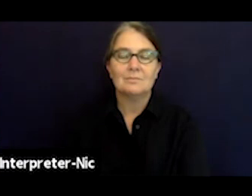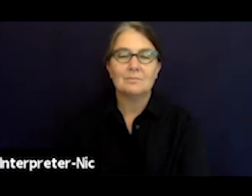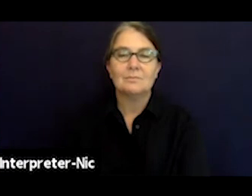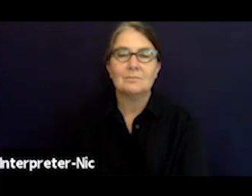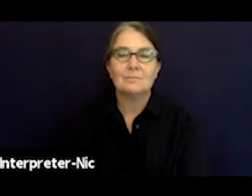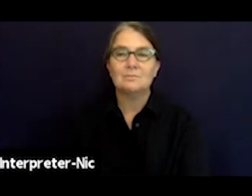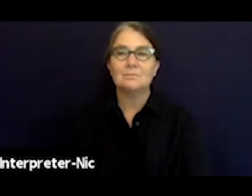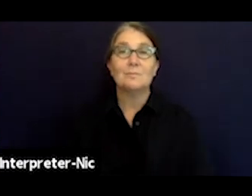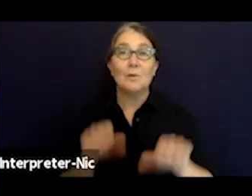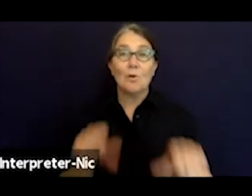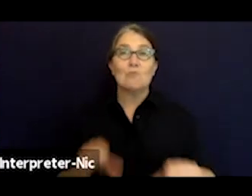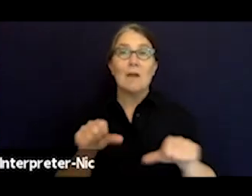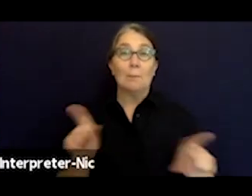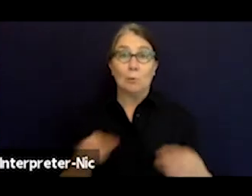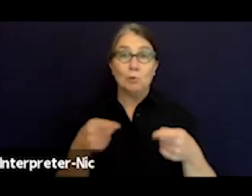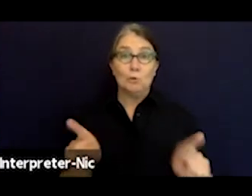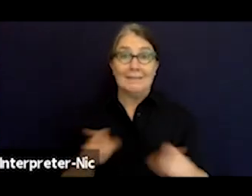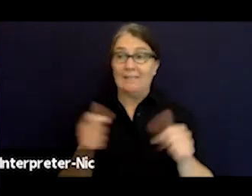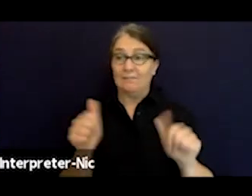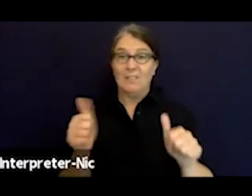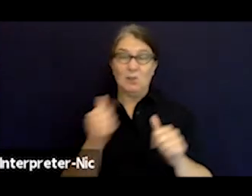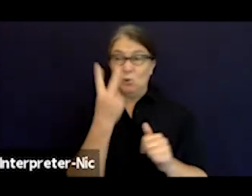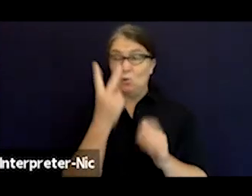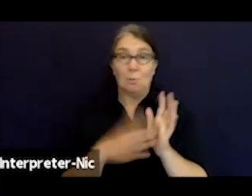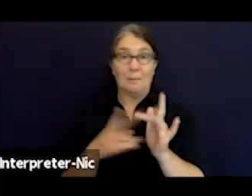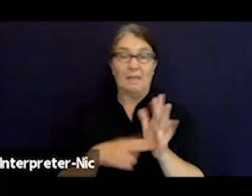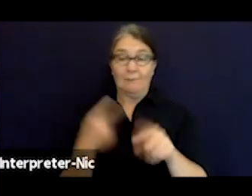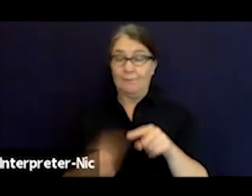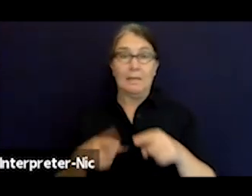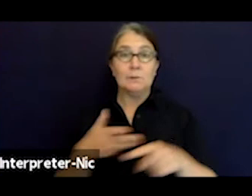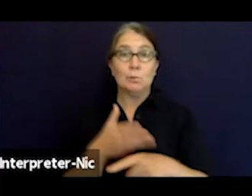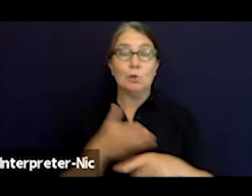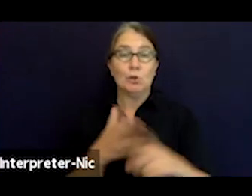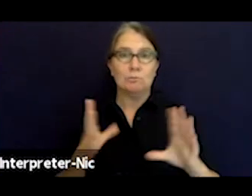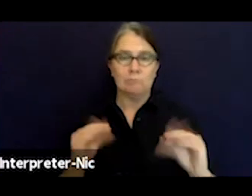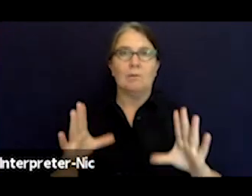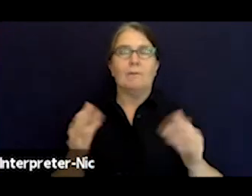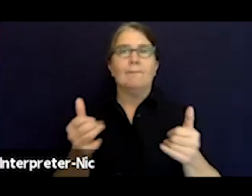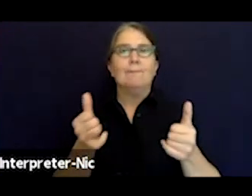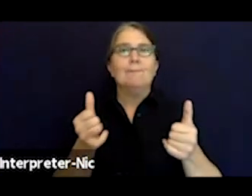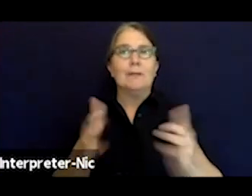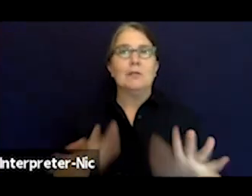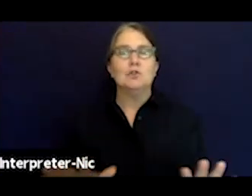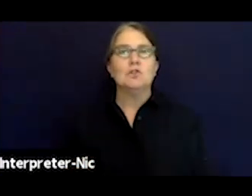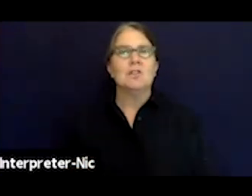The music has ended. Two minutes goes by pretty quickly. Let me run through some of the responses